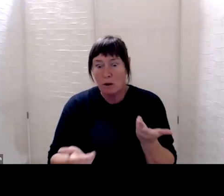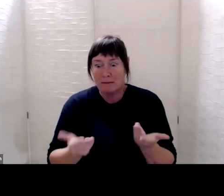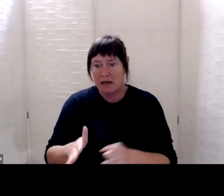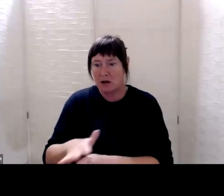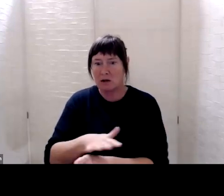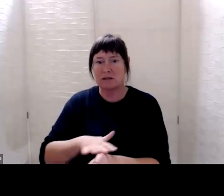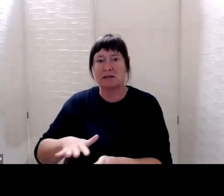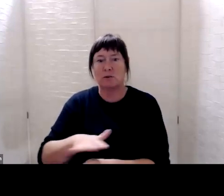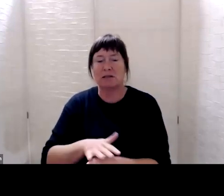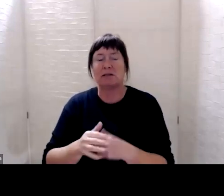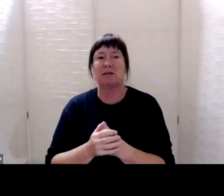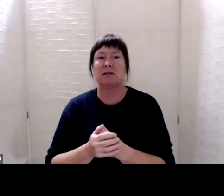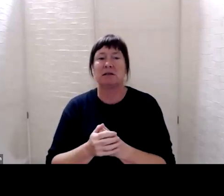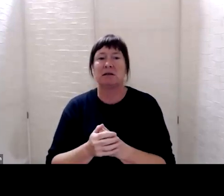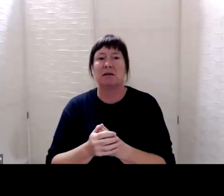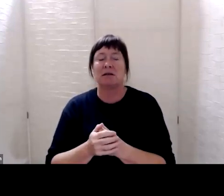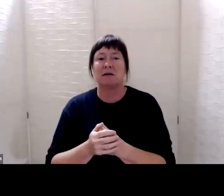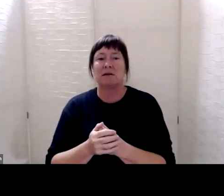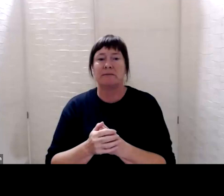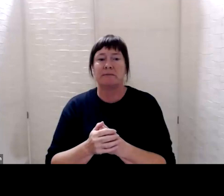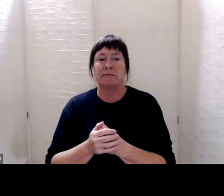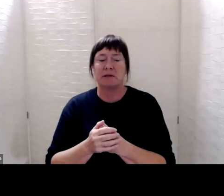and have had some